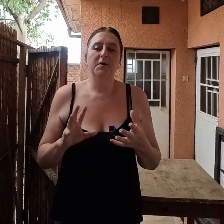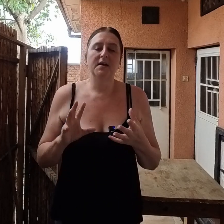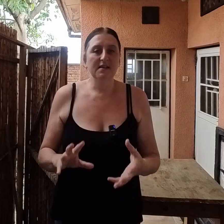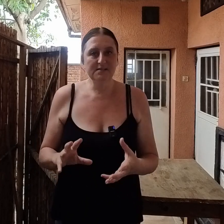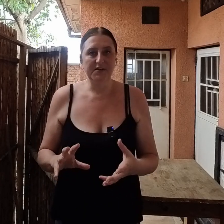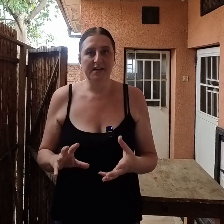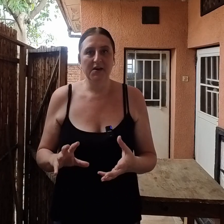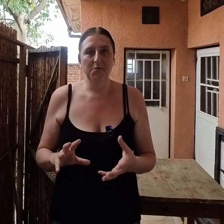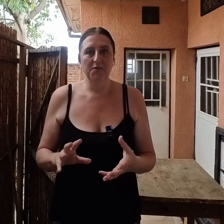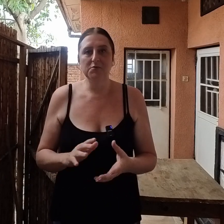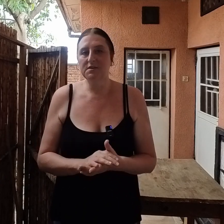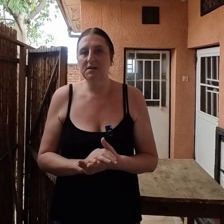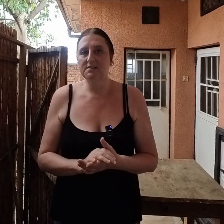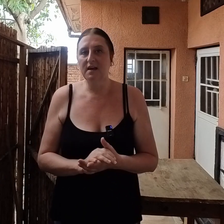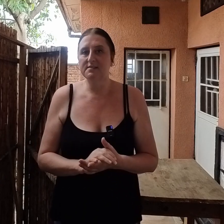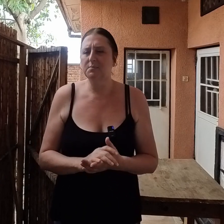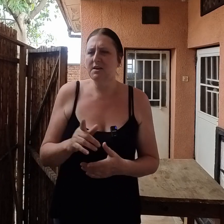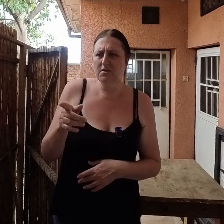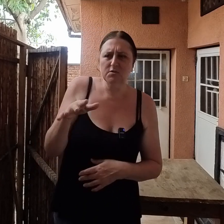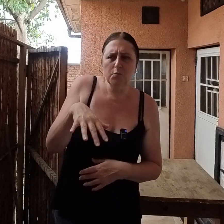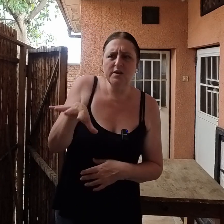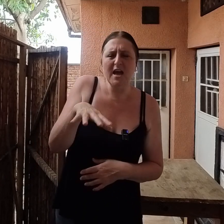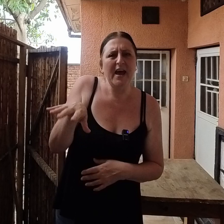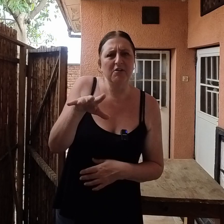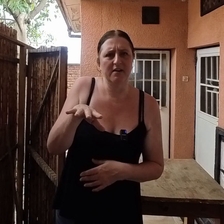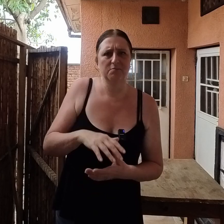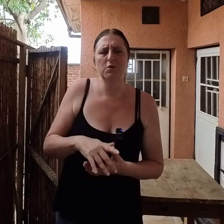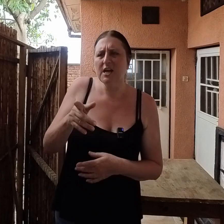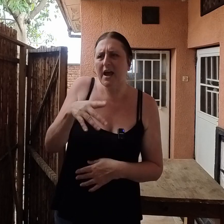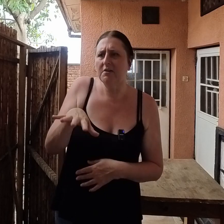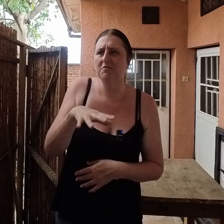But in this video, we've also learned to ask somebody, you know, sort of, 'which area? Which area